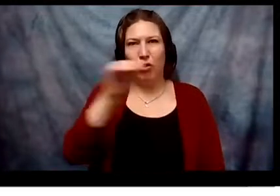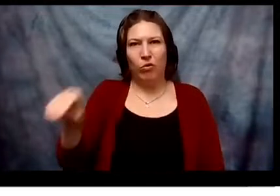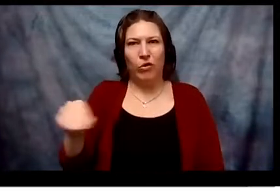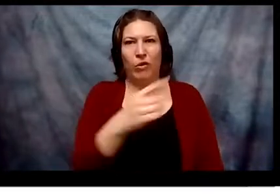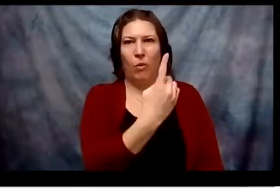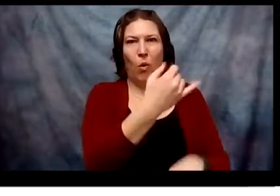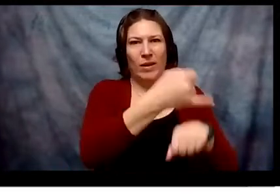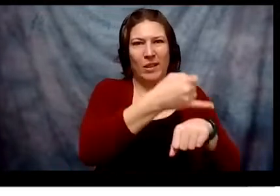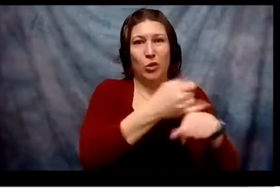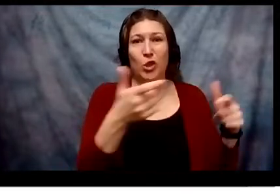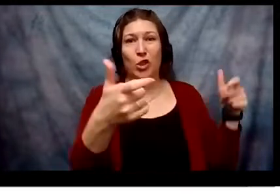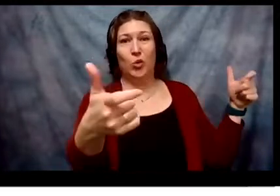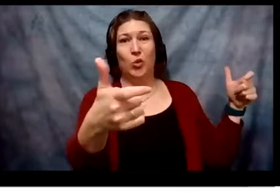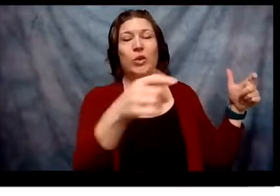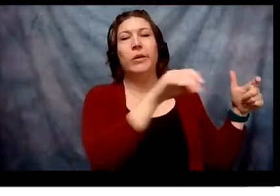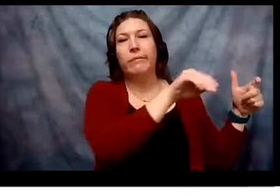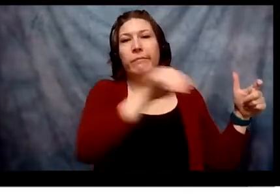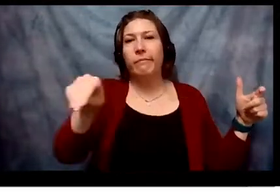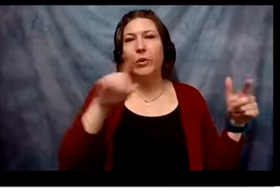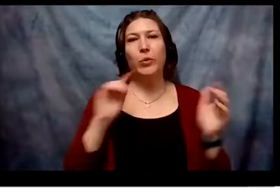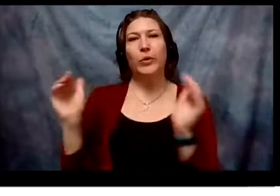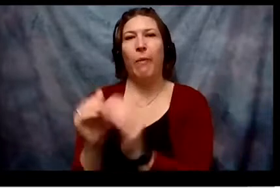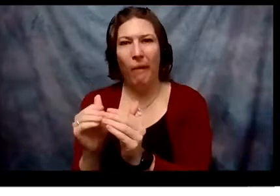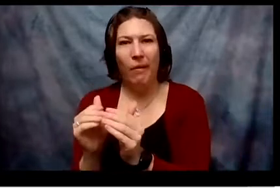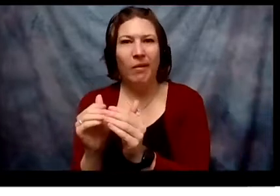smaller but similar places.